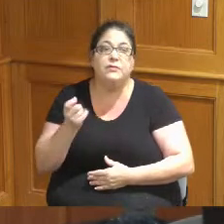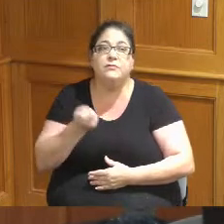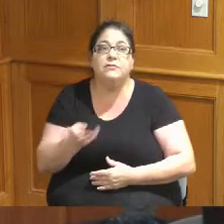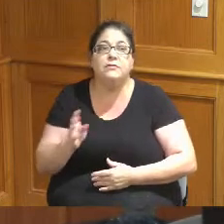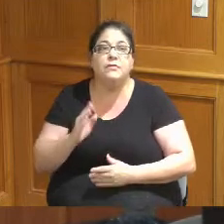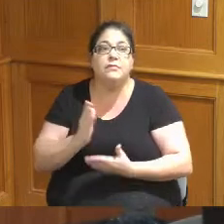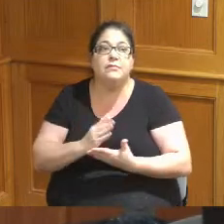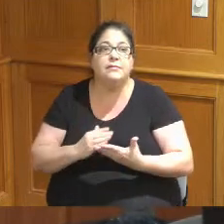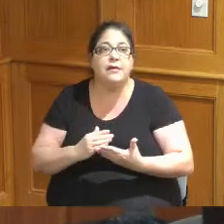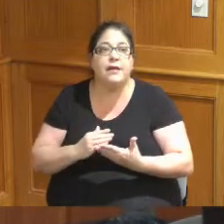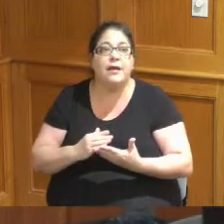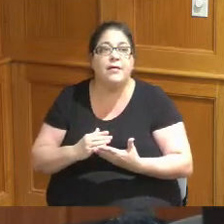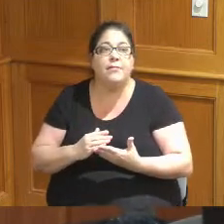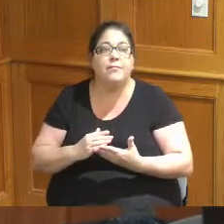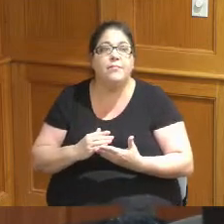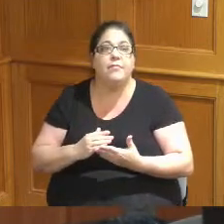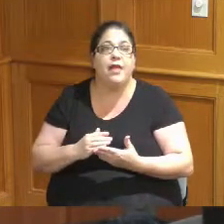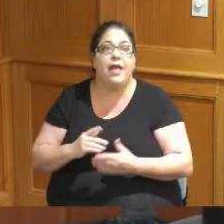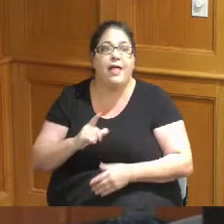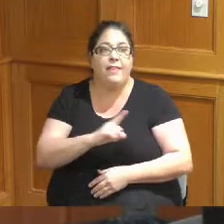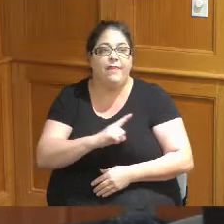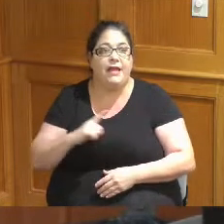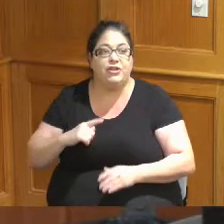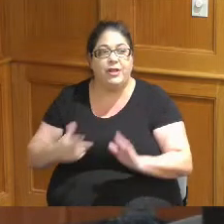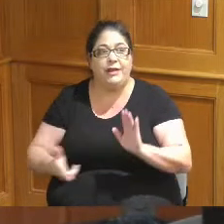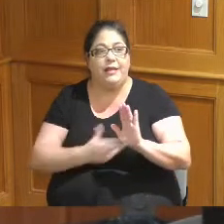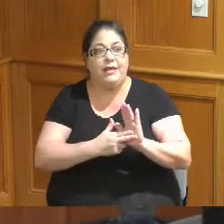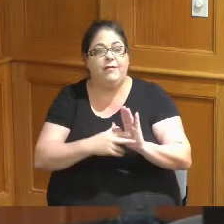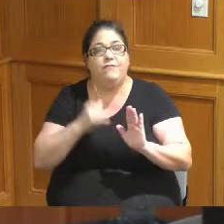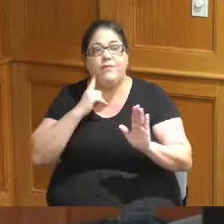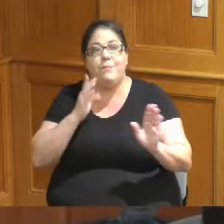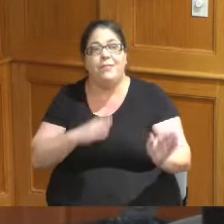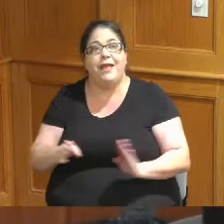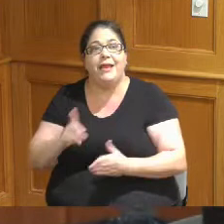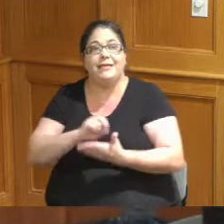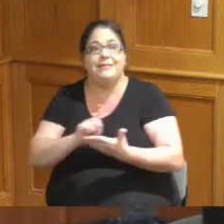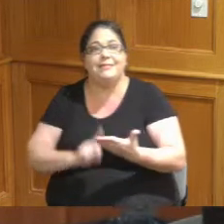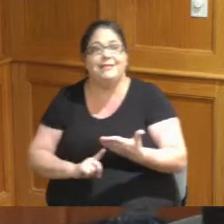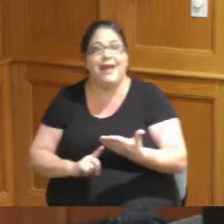we are de-legislating funds from the planning and design phase we haven't necessarily completed the